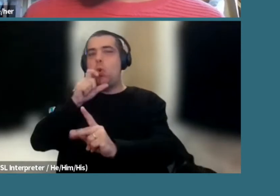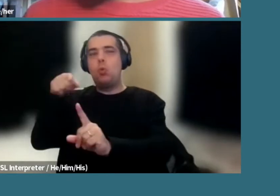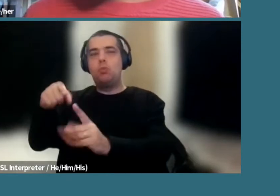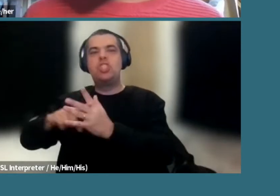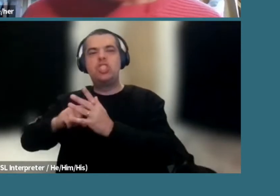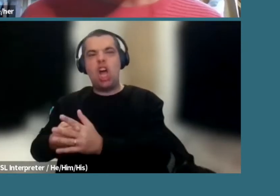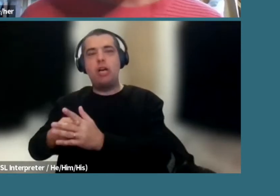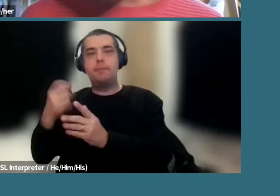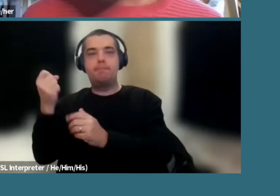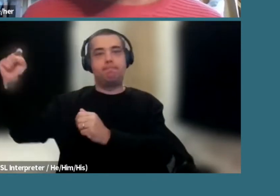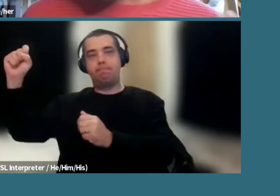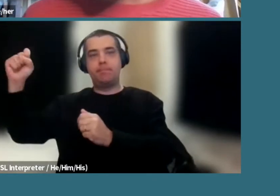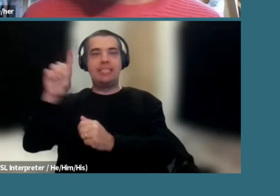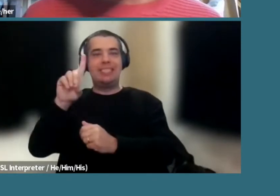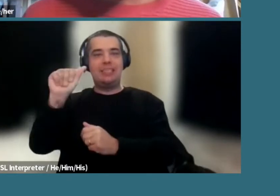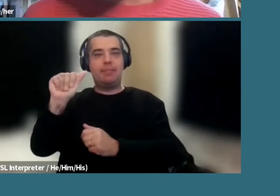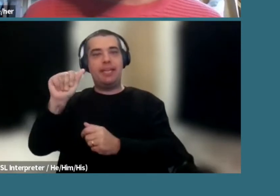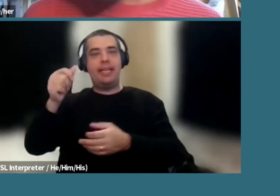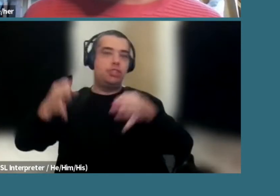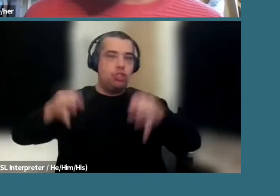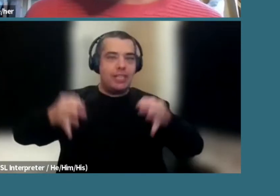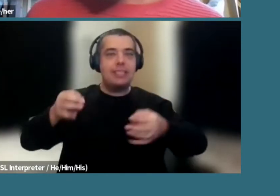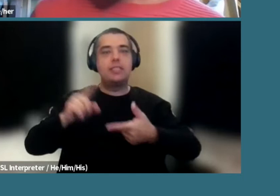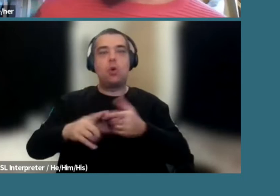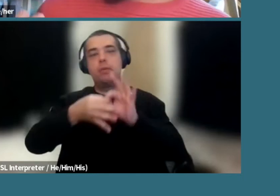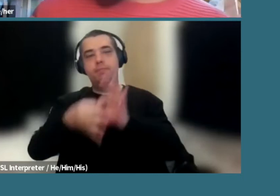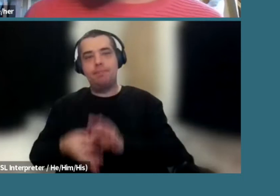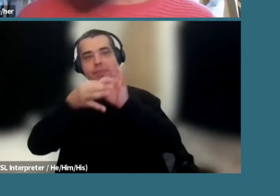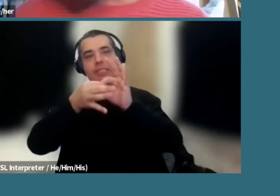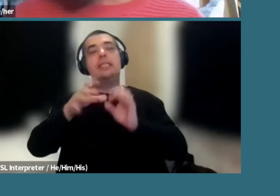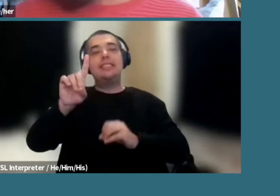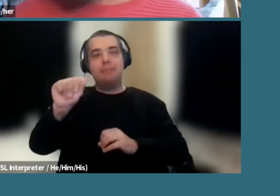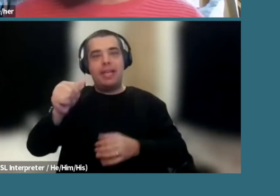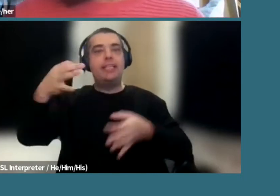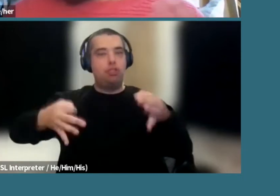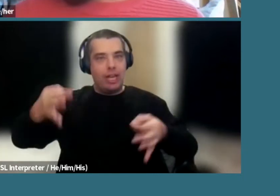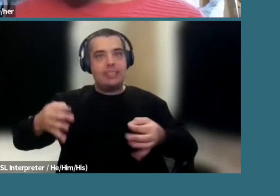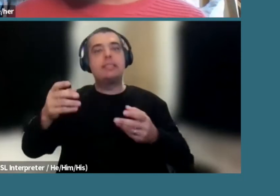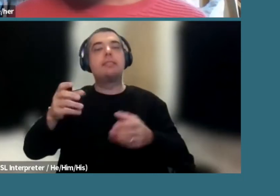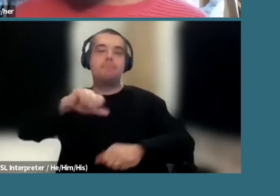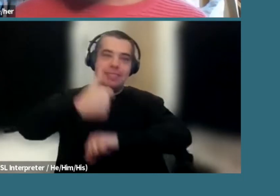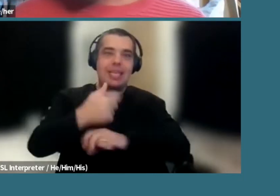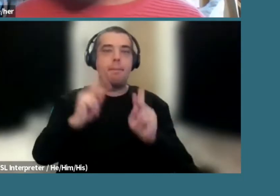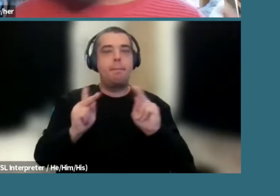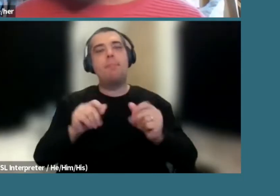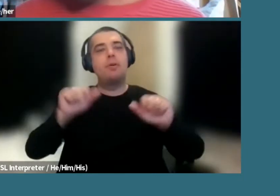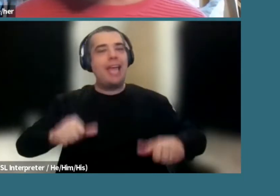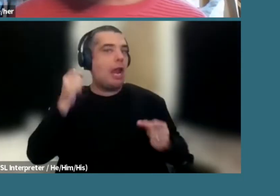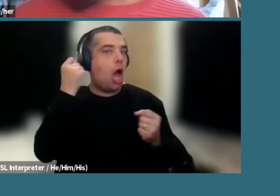around disability justice or creating that visibility around disability justice and putting that together for people to understand that includes not just